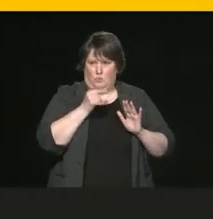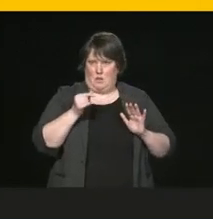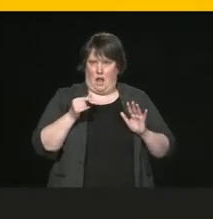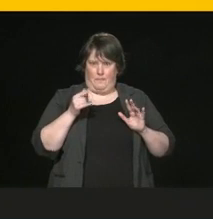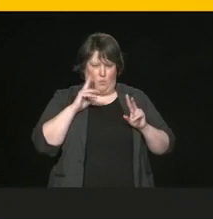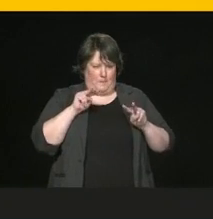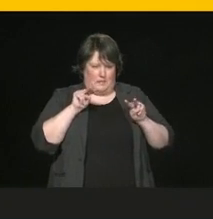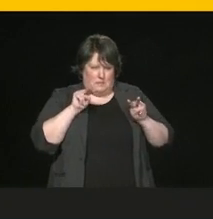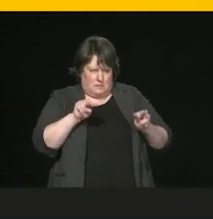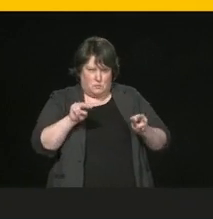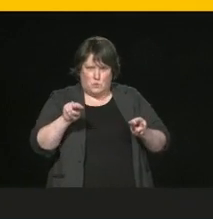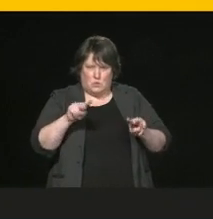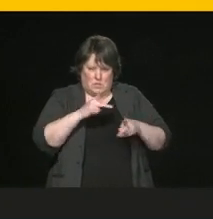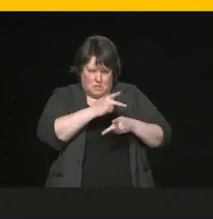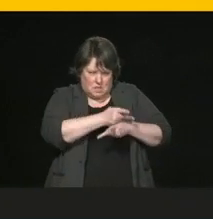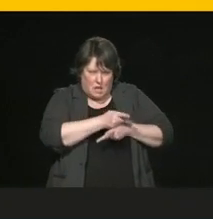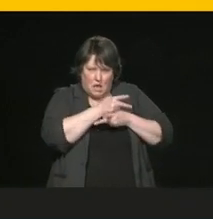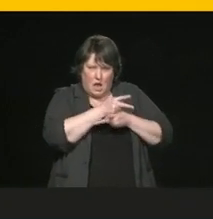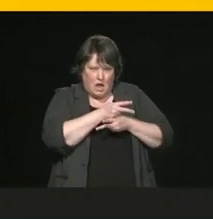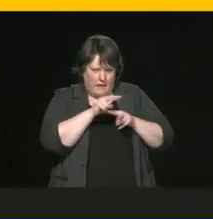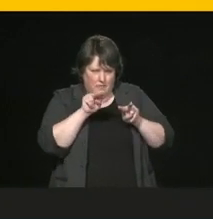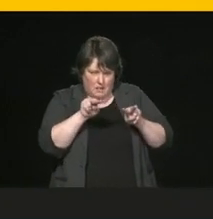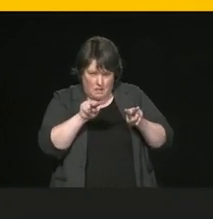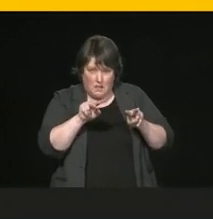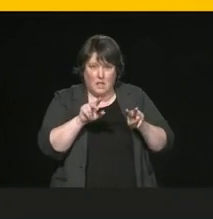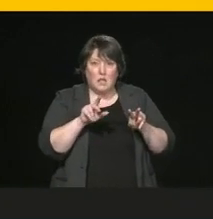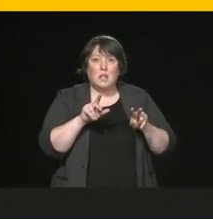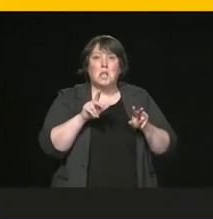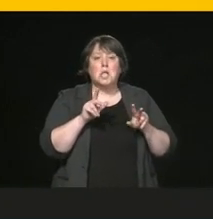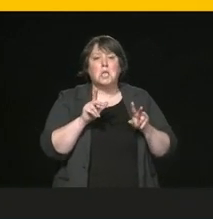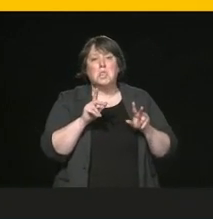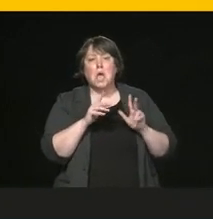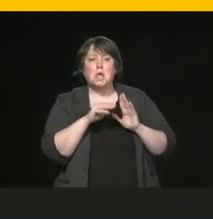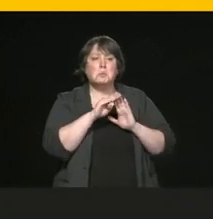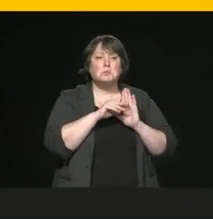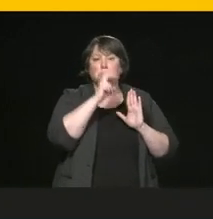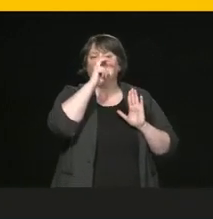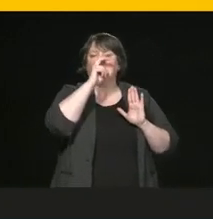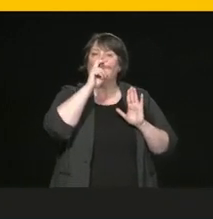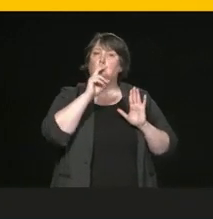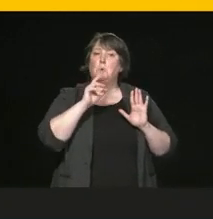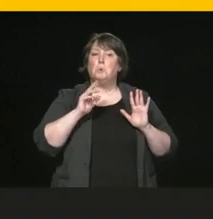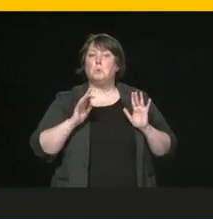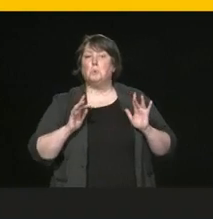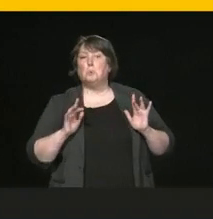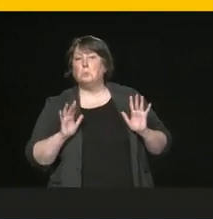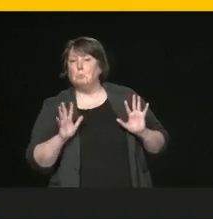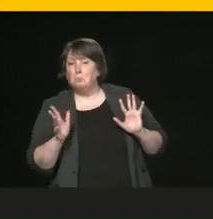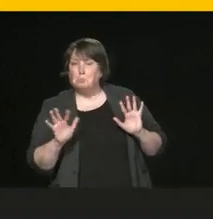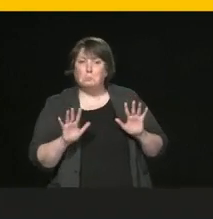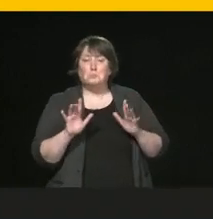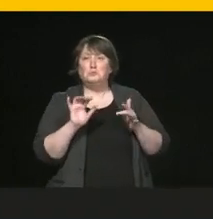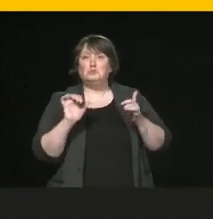THAT IS WHY WE ARE GOING TO BE EXTREMELY CAREFUL ABOUT ANY